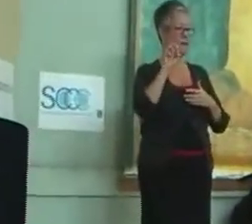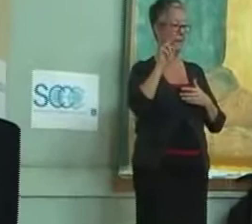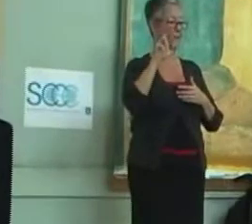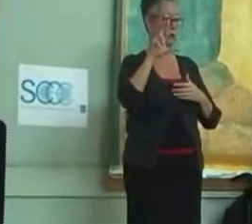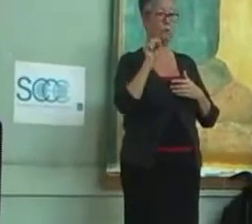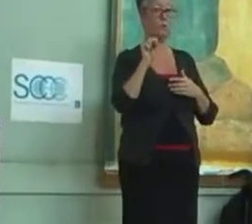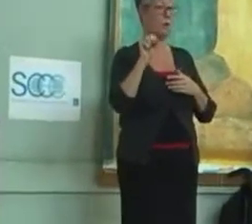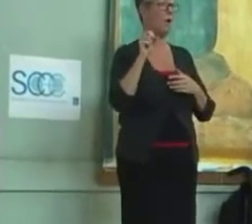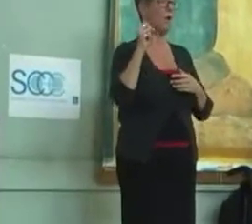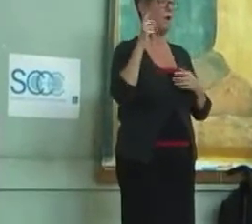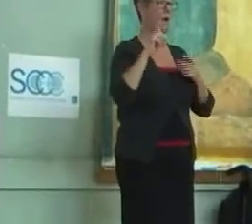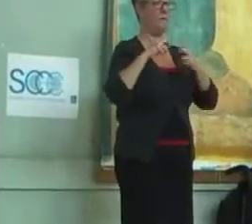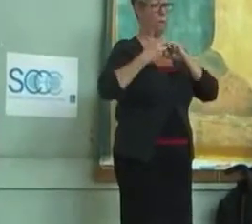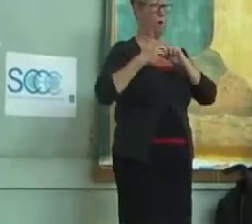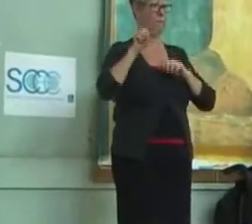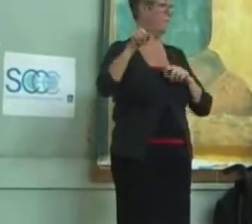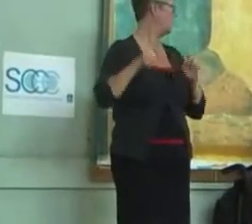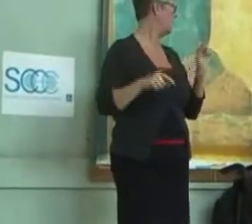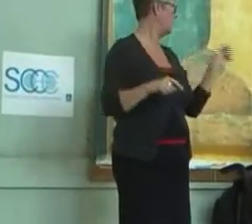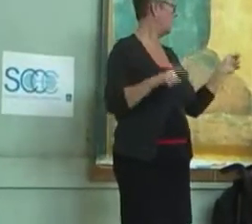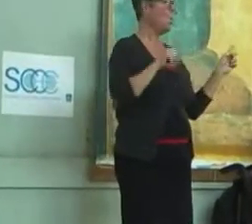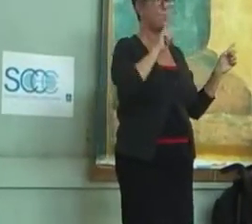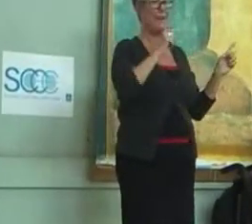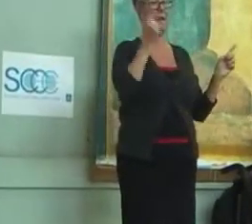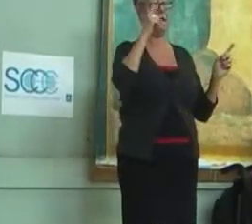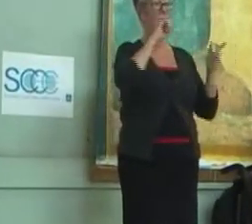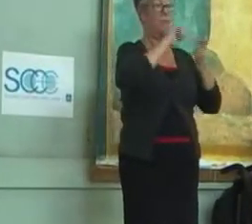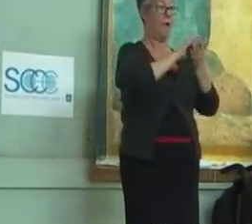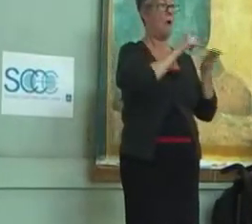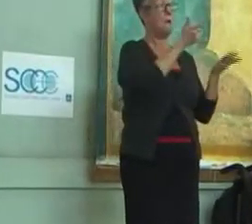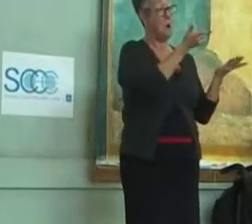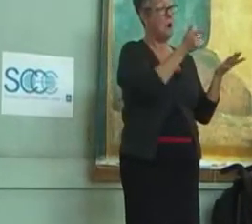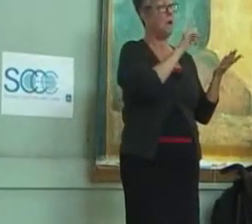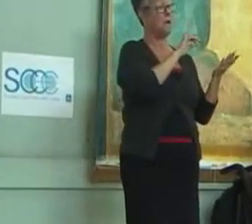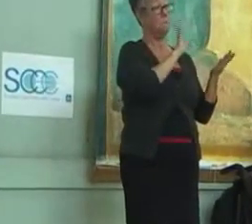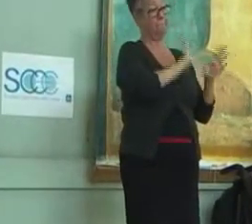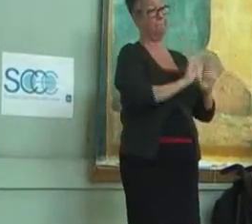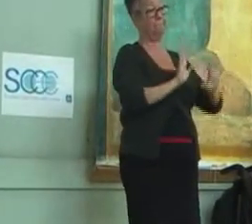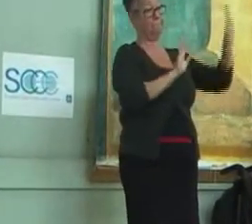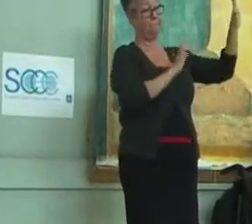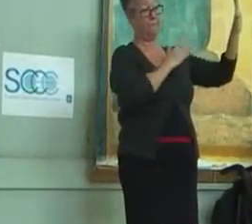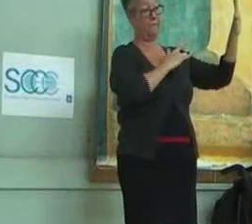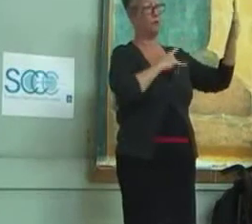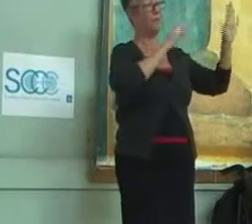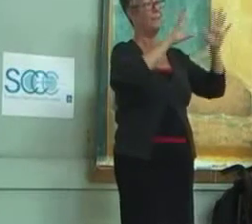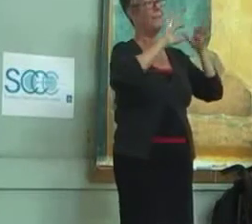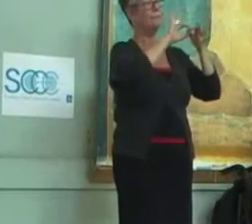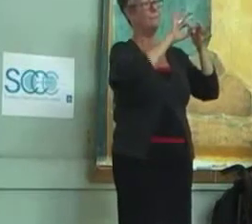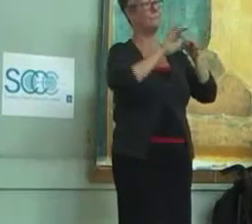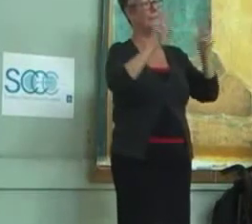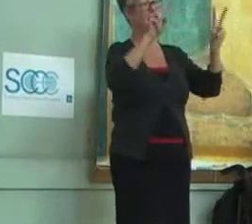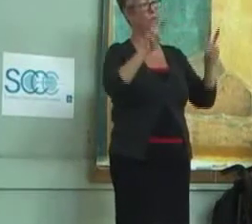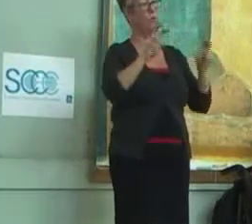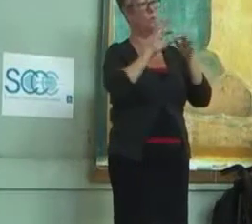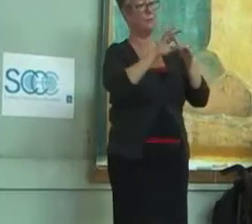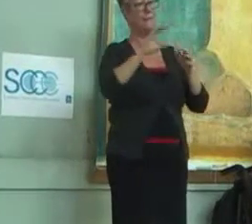And if they don't give it to you, they don't have to give it to me. Now the issue of, ah, cell phones and, um, radiation...